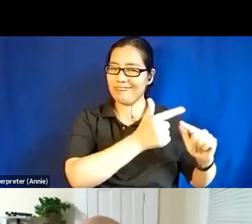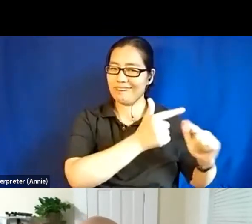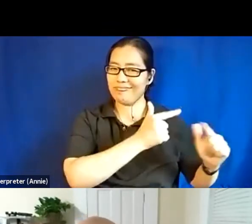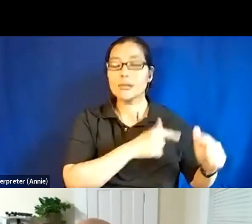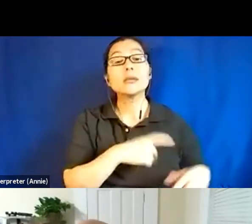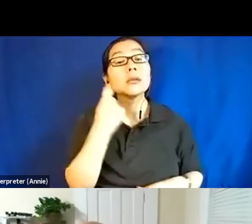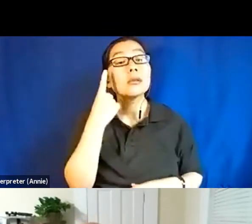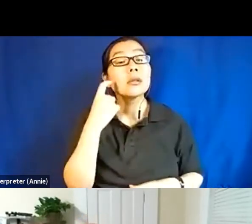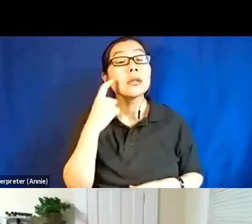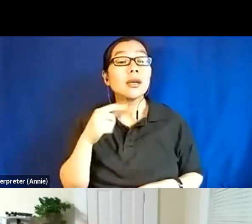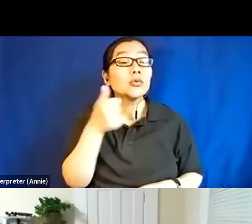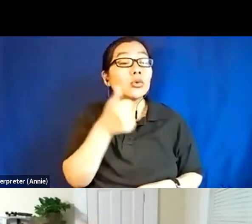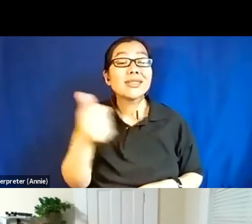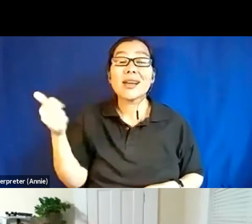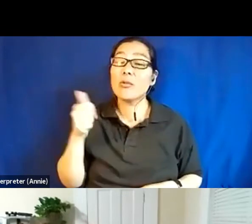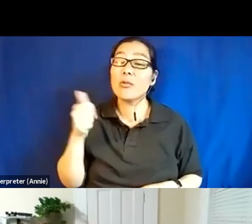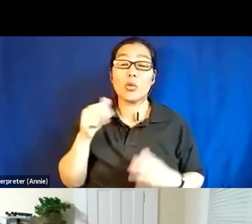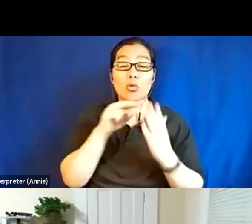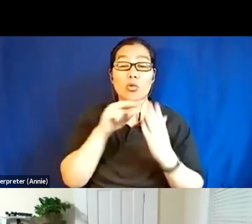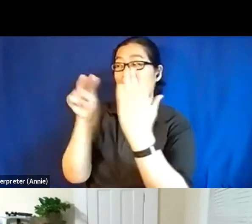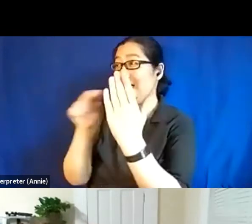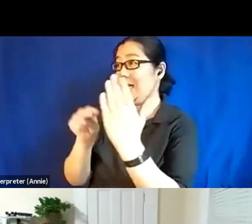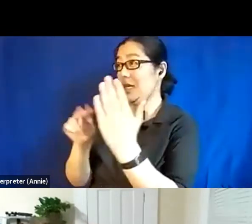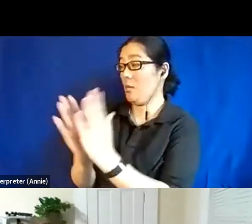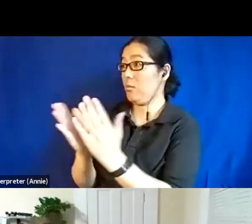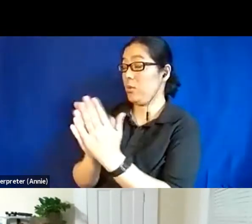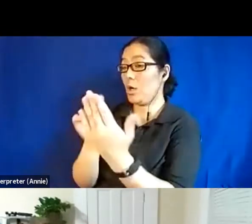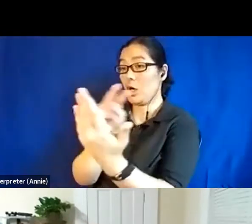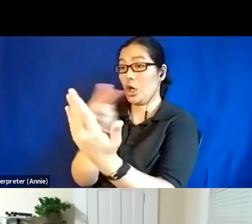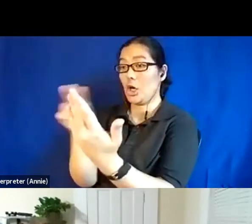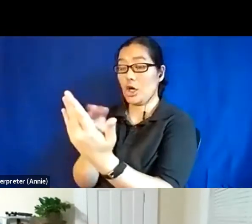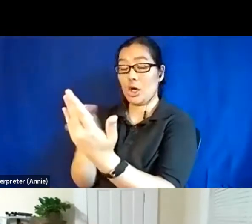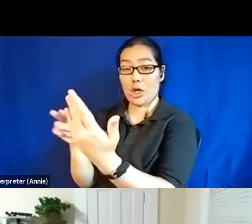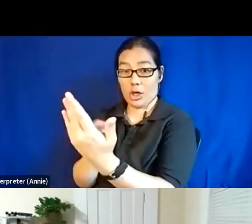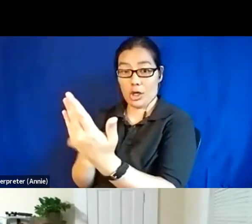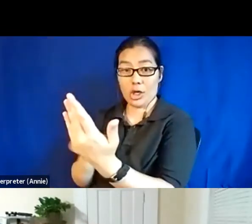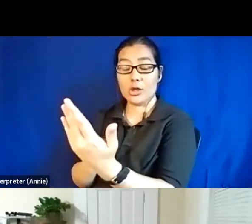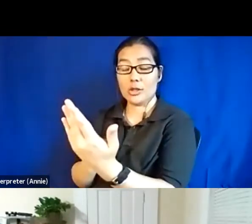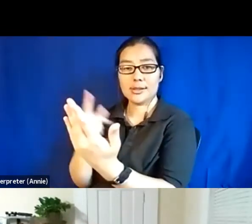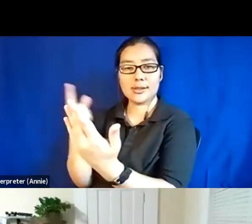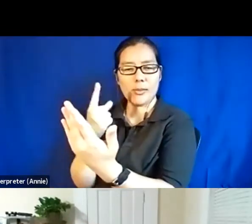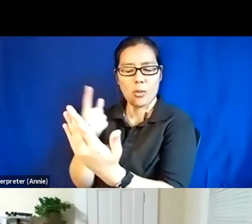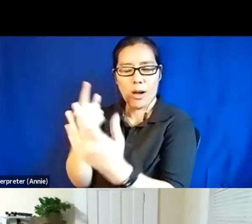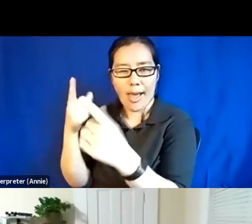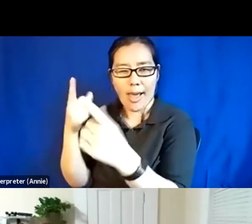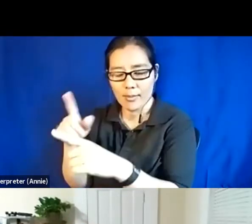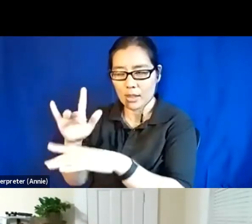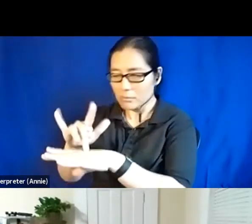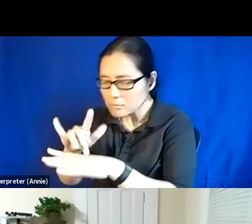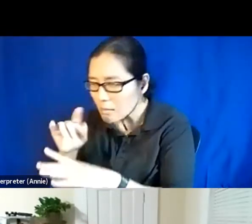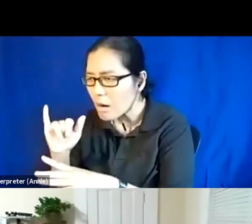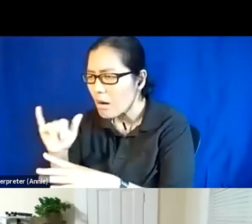alphabetic text is you are recursive in your reading. You'll hit on something. What set that out? I want to